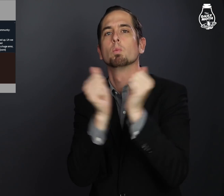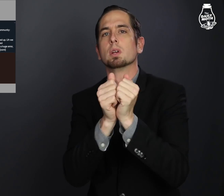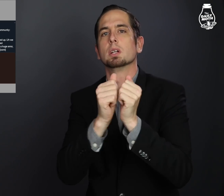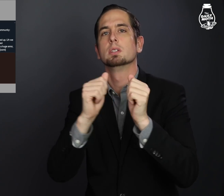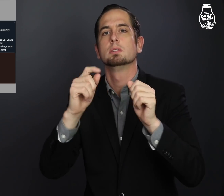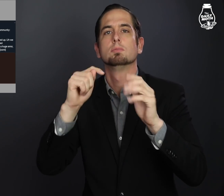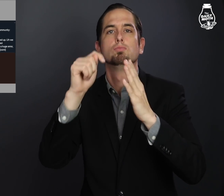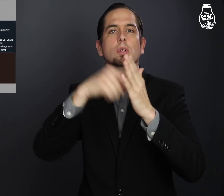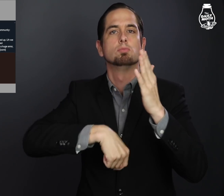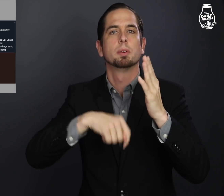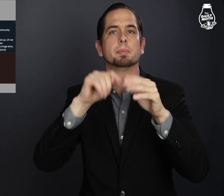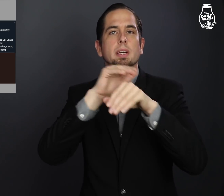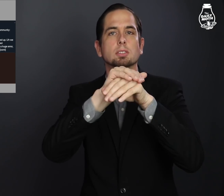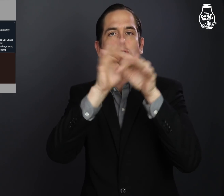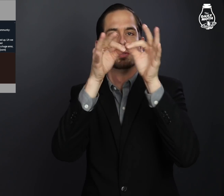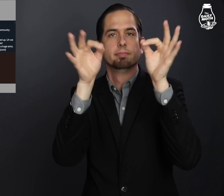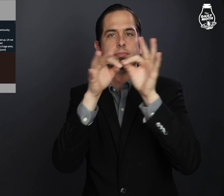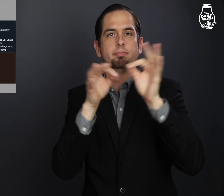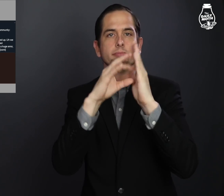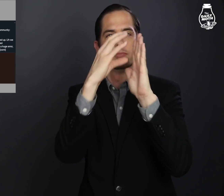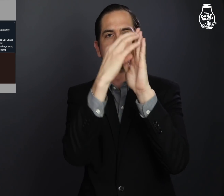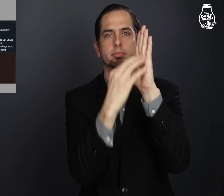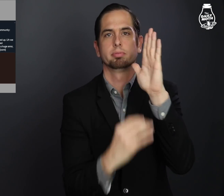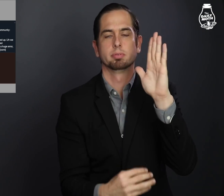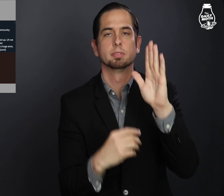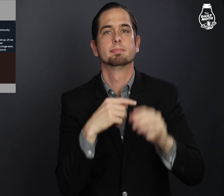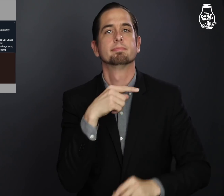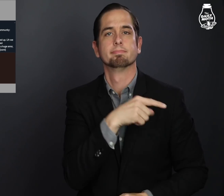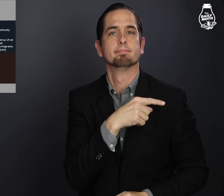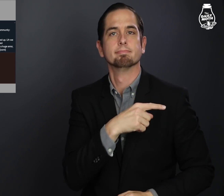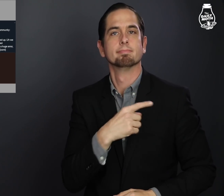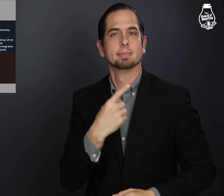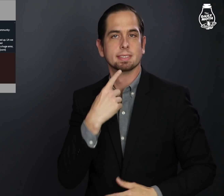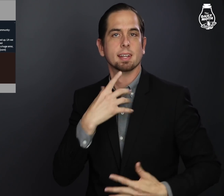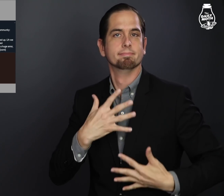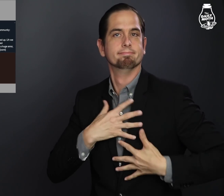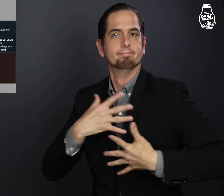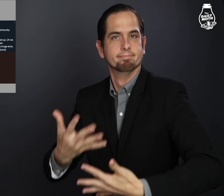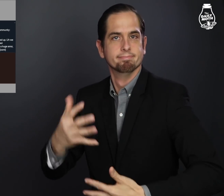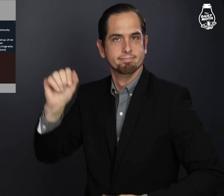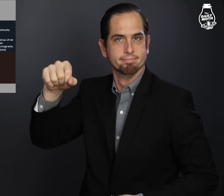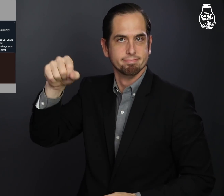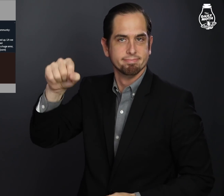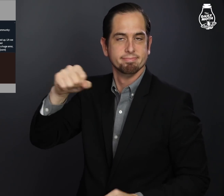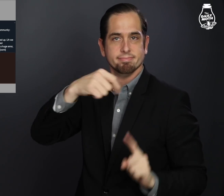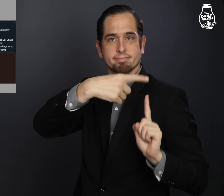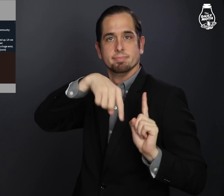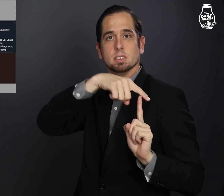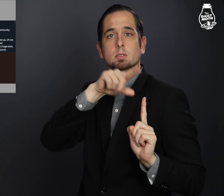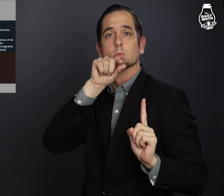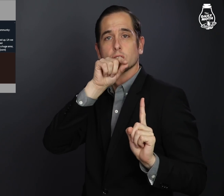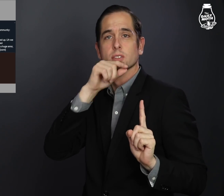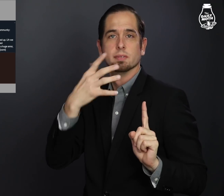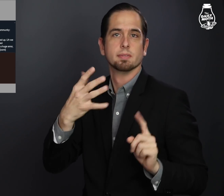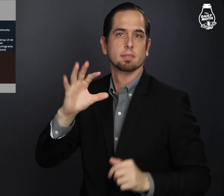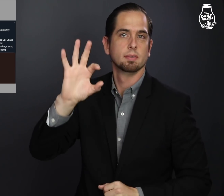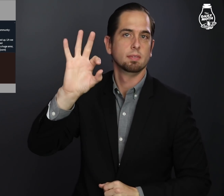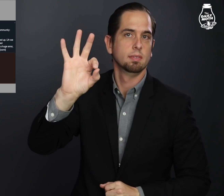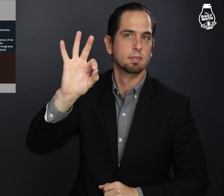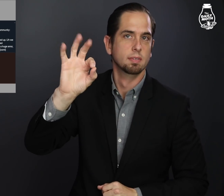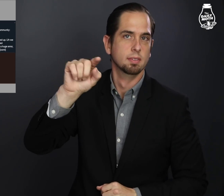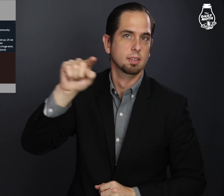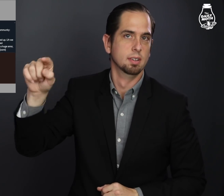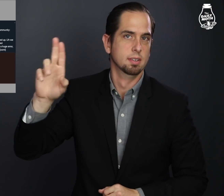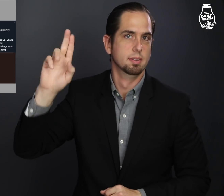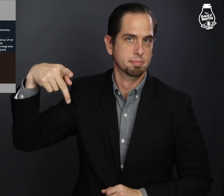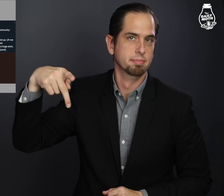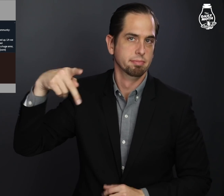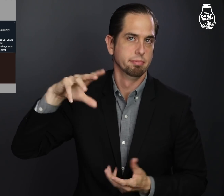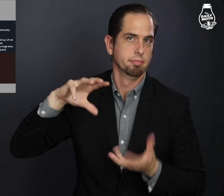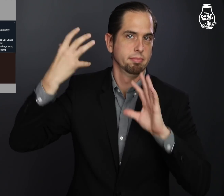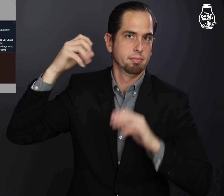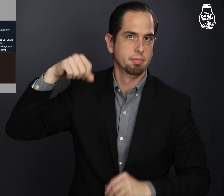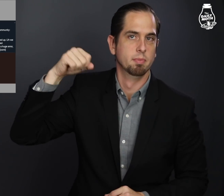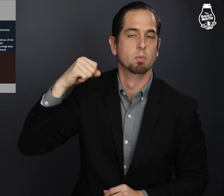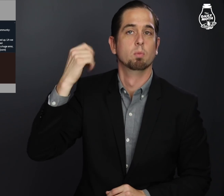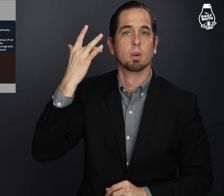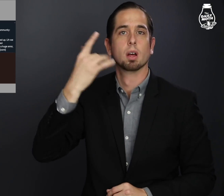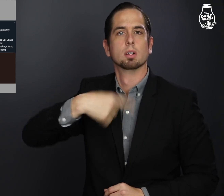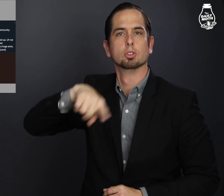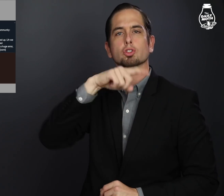with transcripts admitting that they "f-- up" because